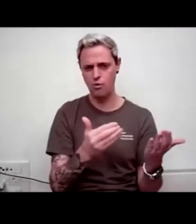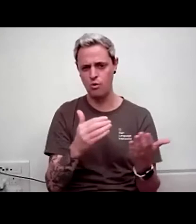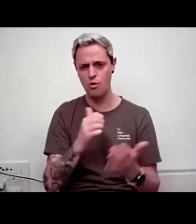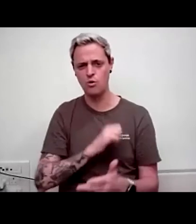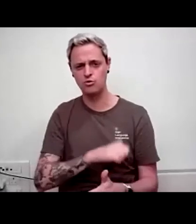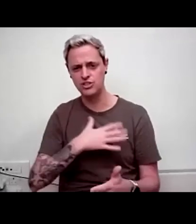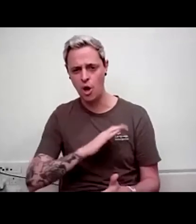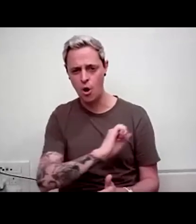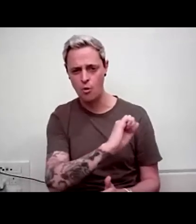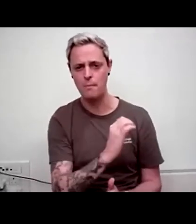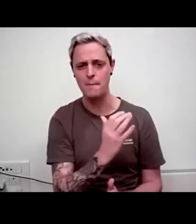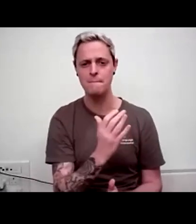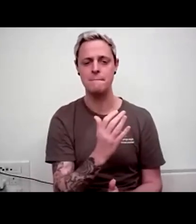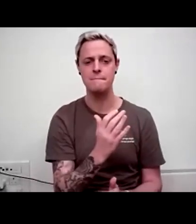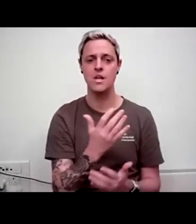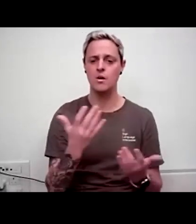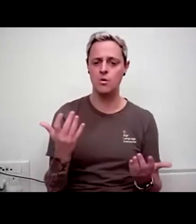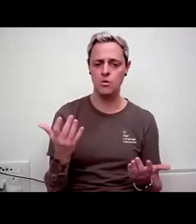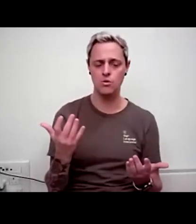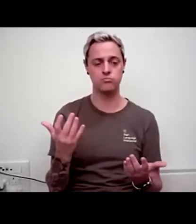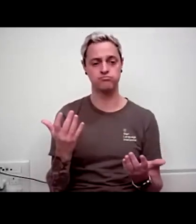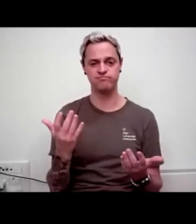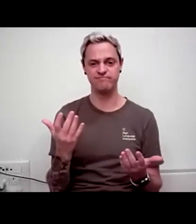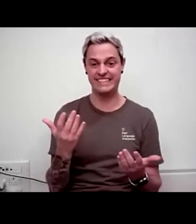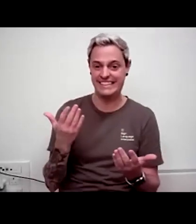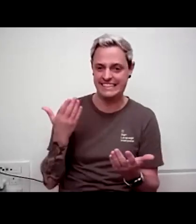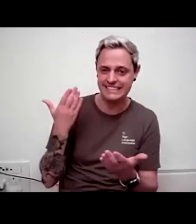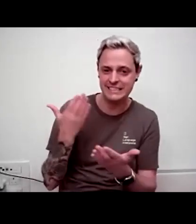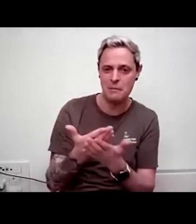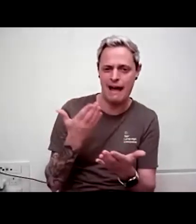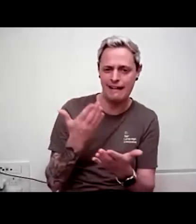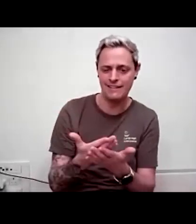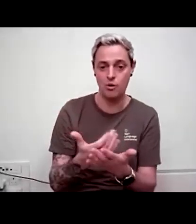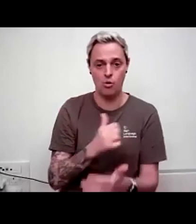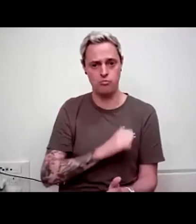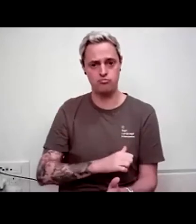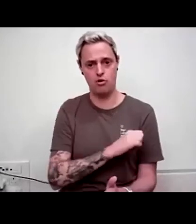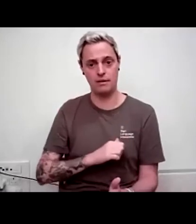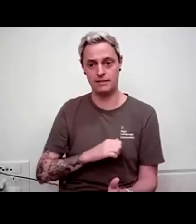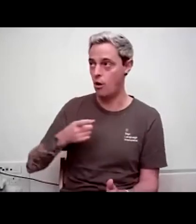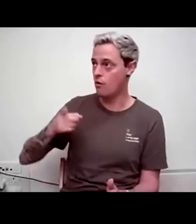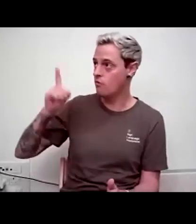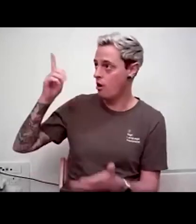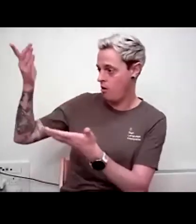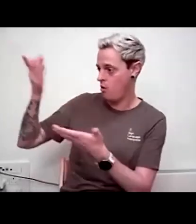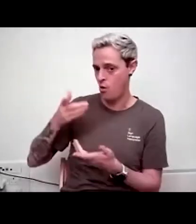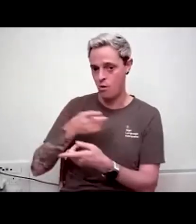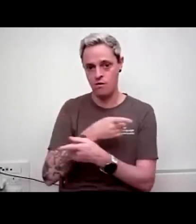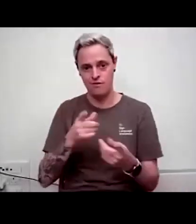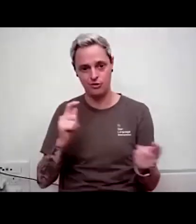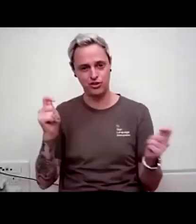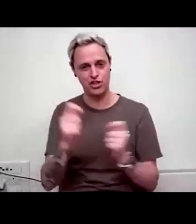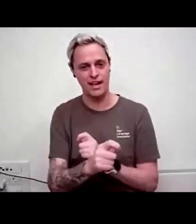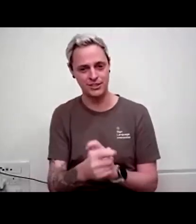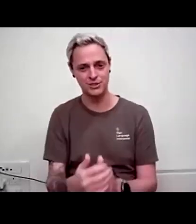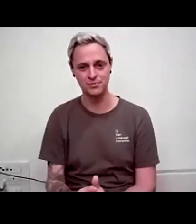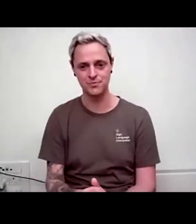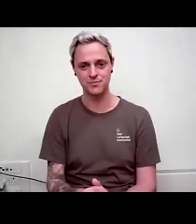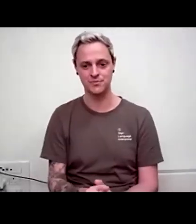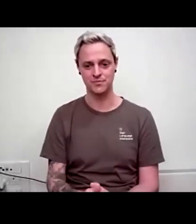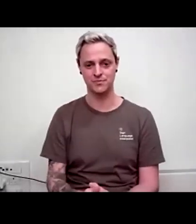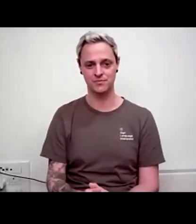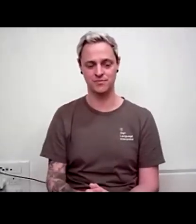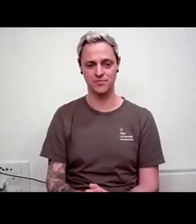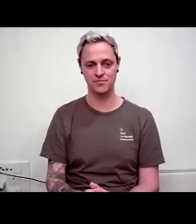if not on the demand and the promise of God for transformation and for change.